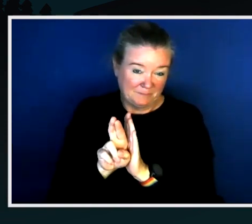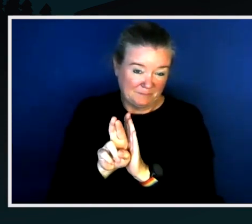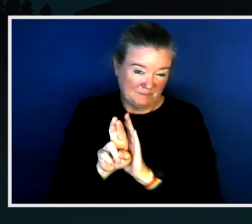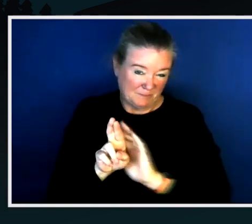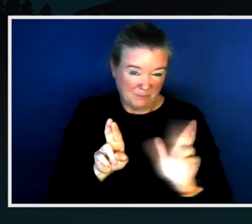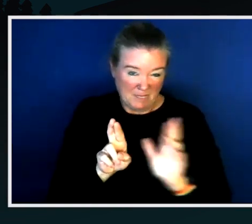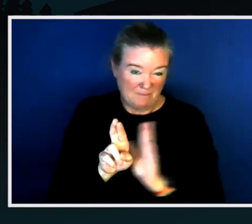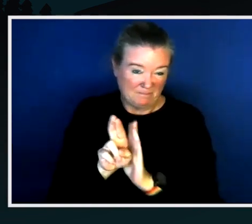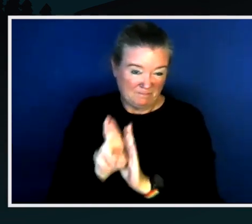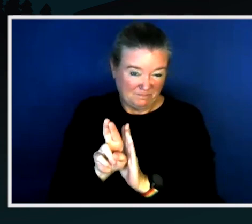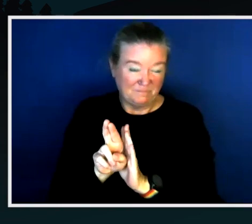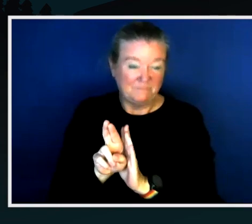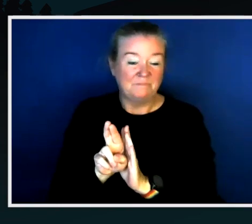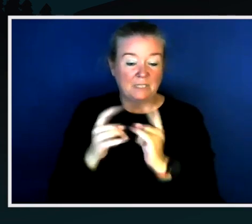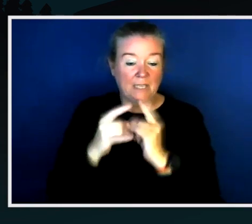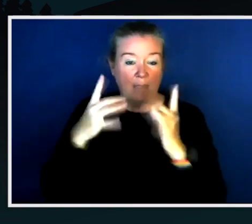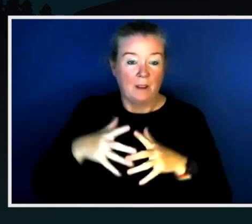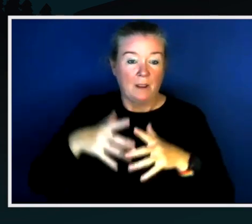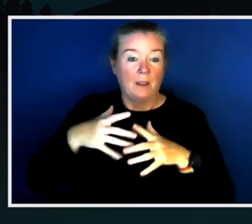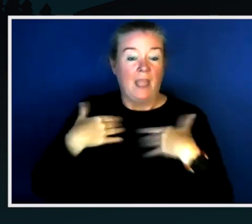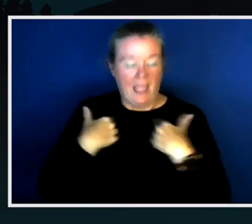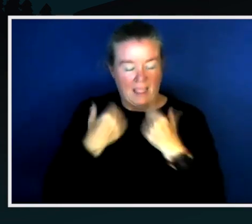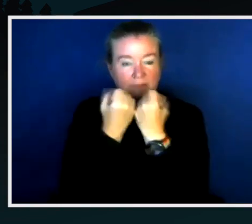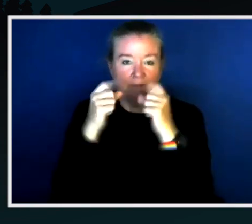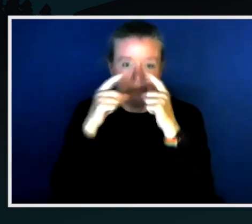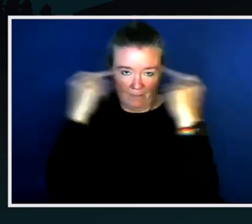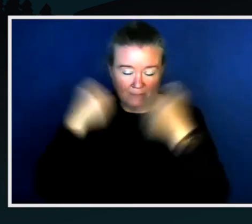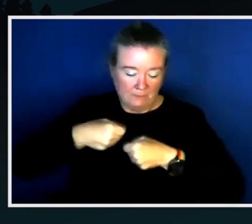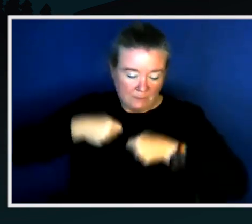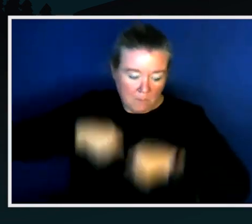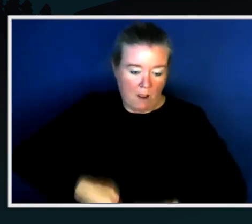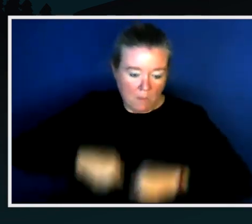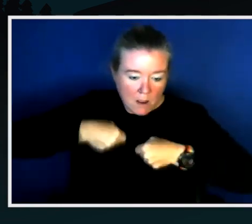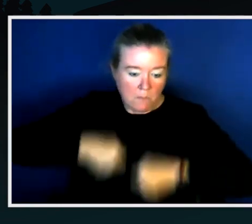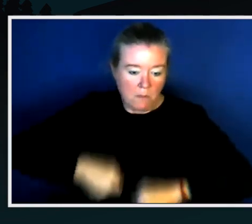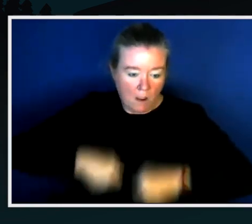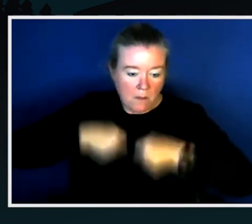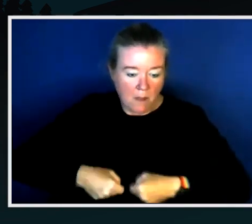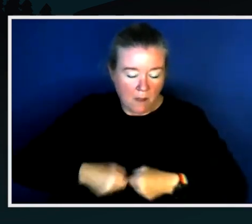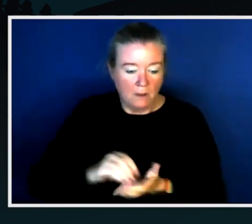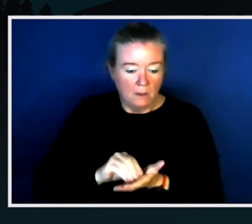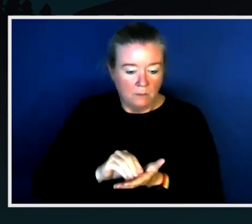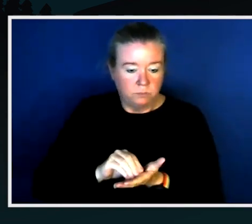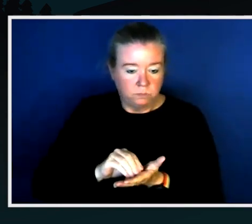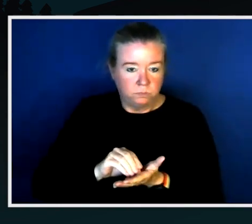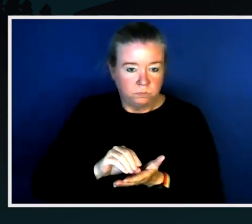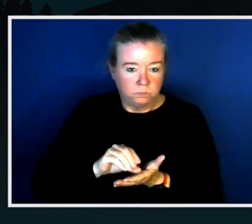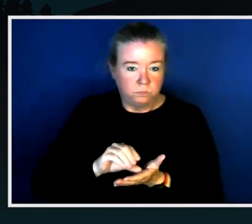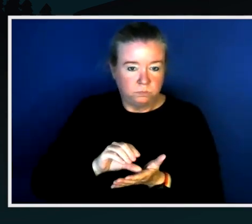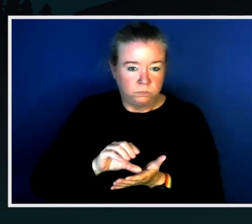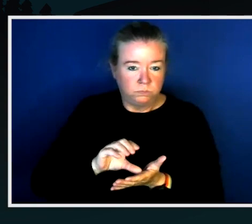A camper, also wearing safety glasses, pumps air into the bottle as Jill demonstrates how to use the pump.